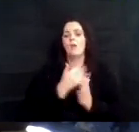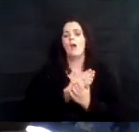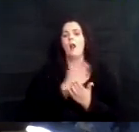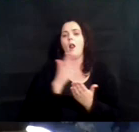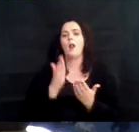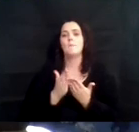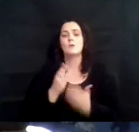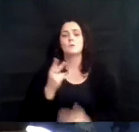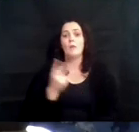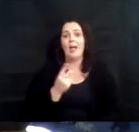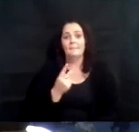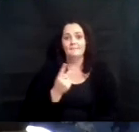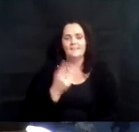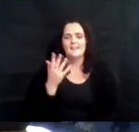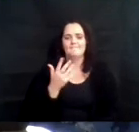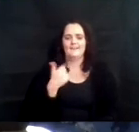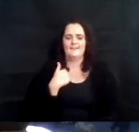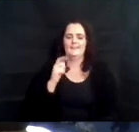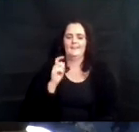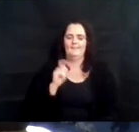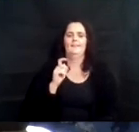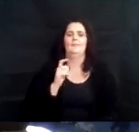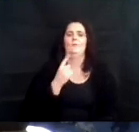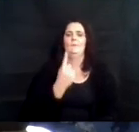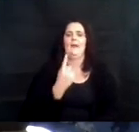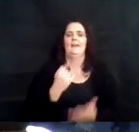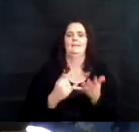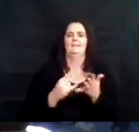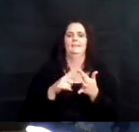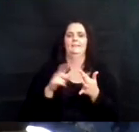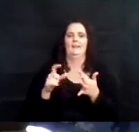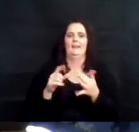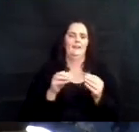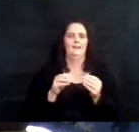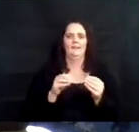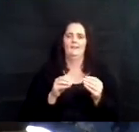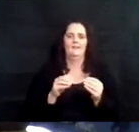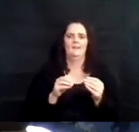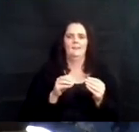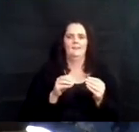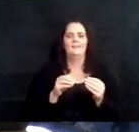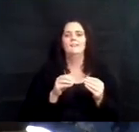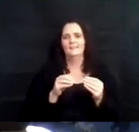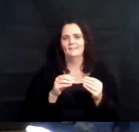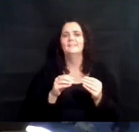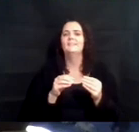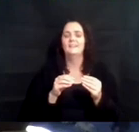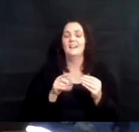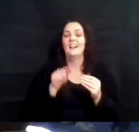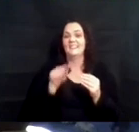The more that you accumulate it goes on and on and on, right? And, in this particular application that we're using you can